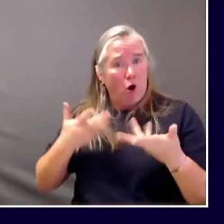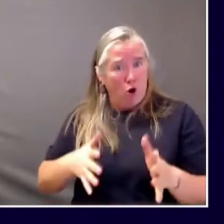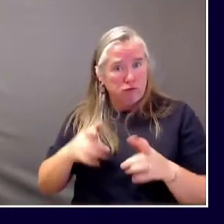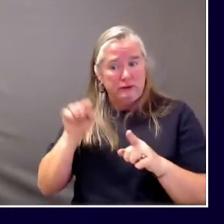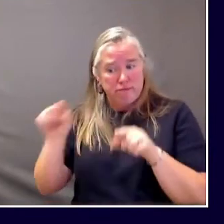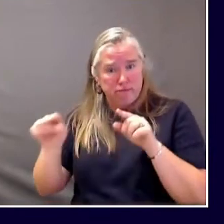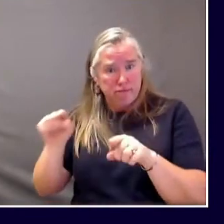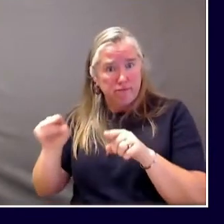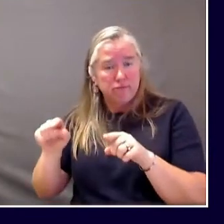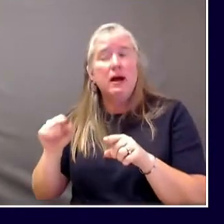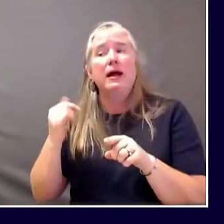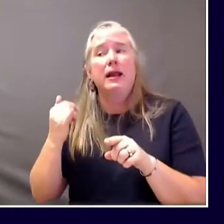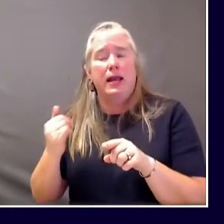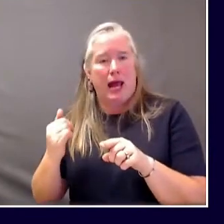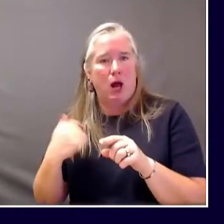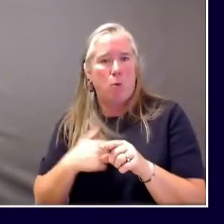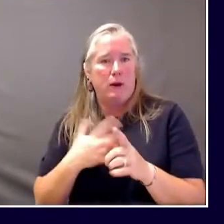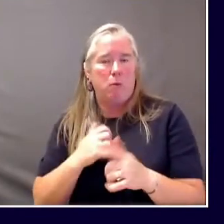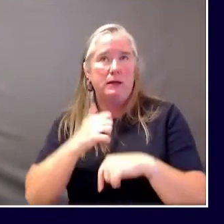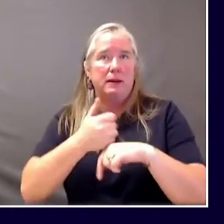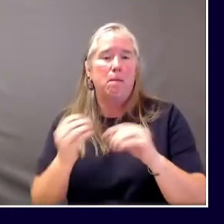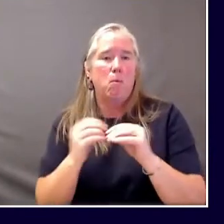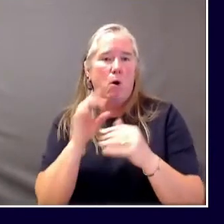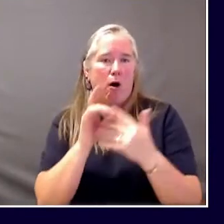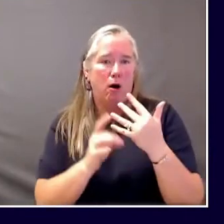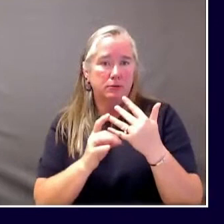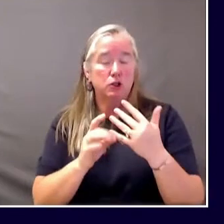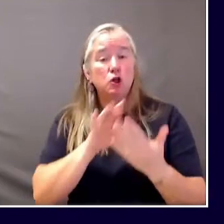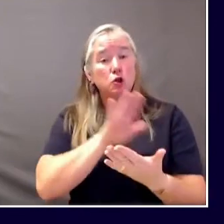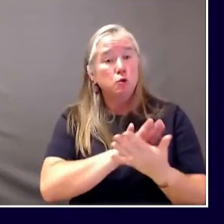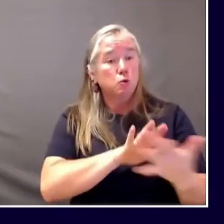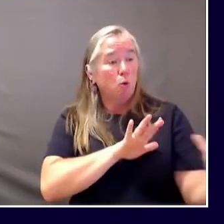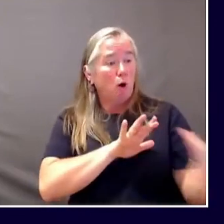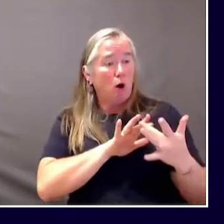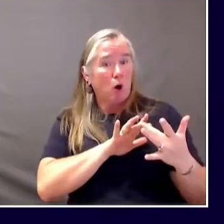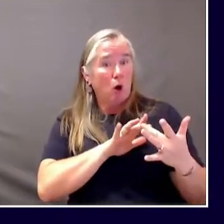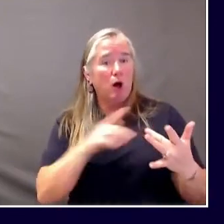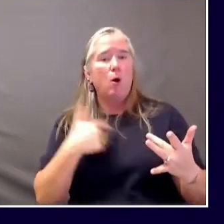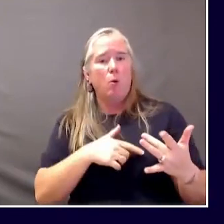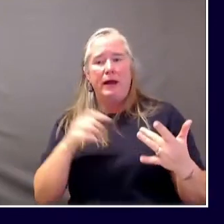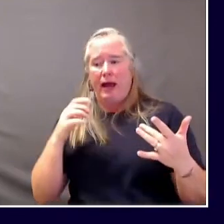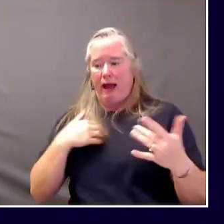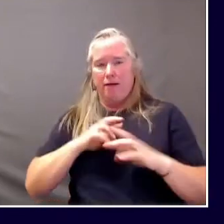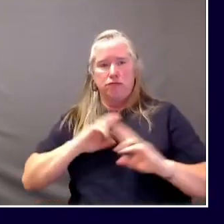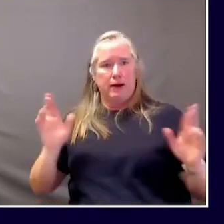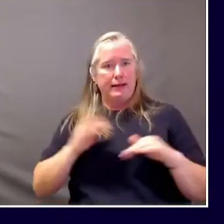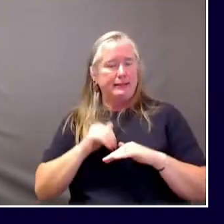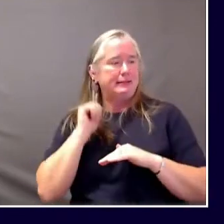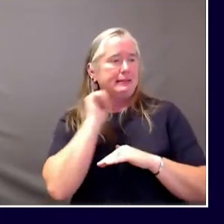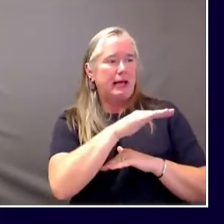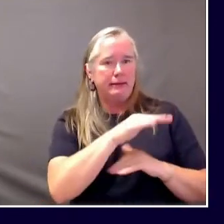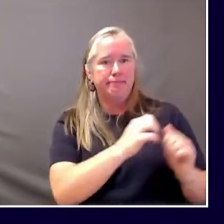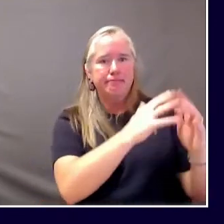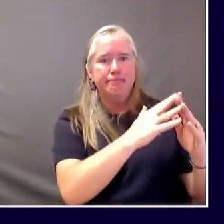activity option for schools in